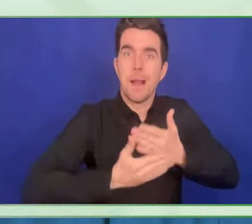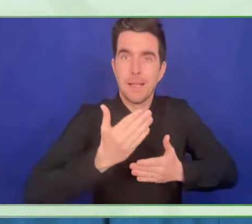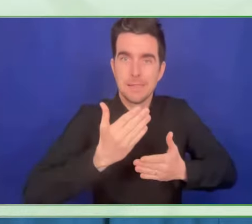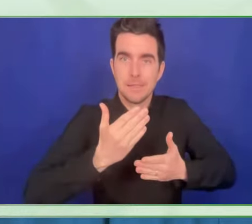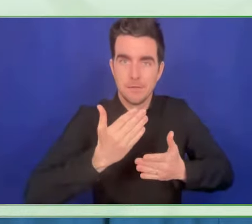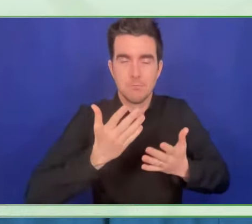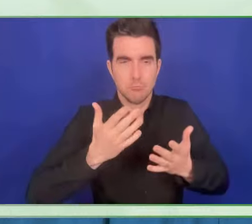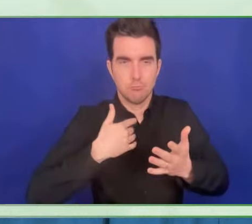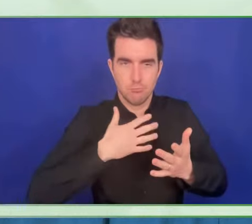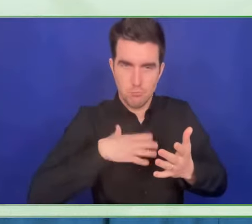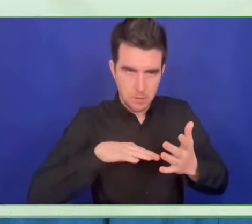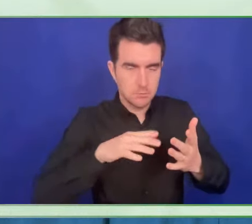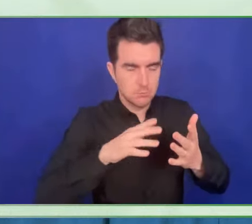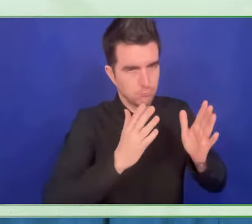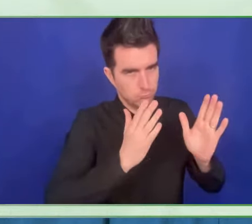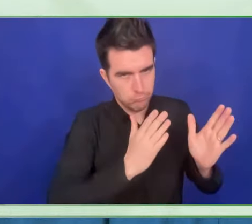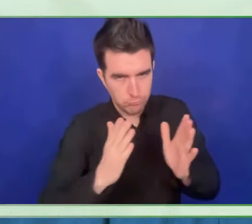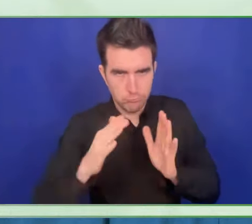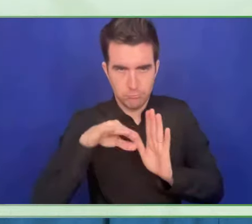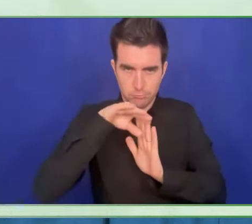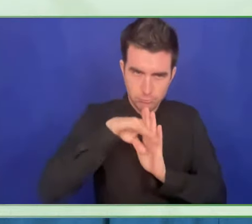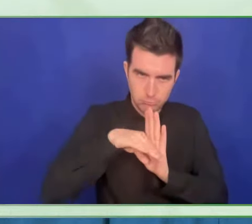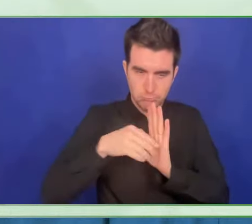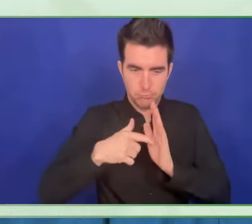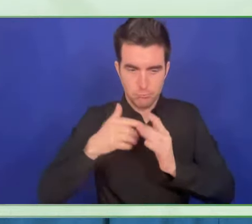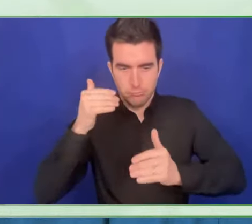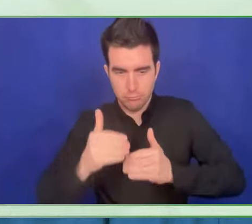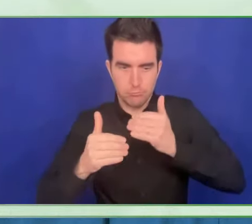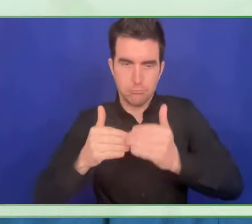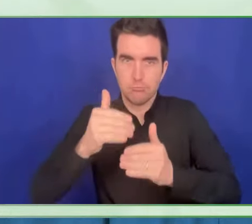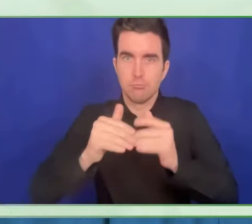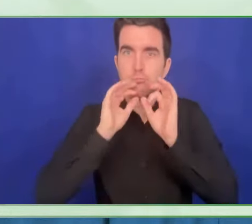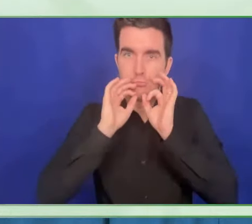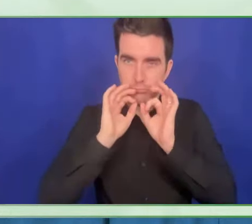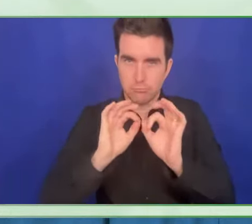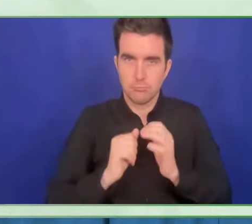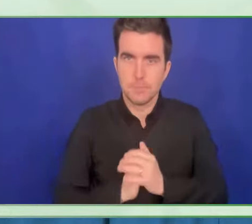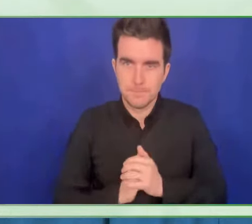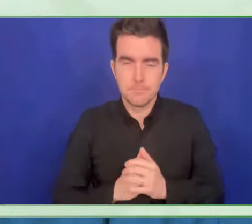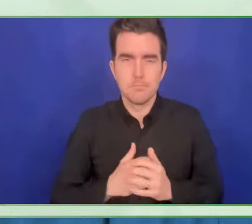First, I will give you a flavour and an overview of the latest